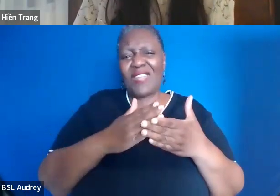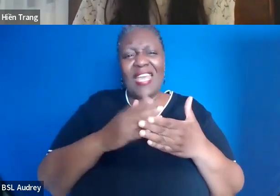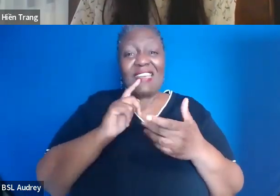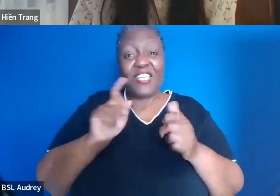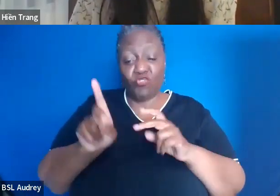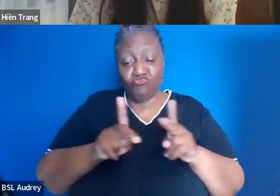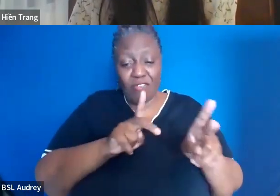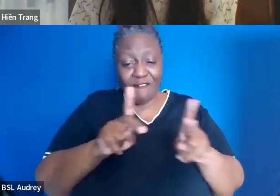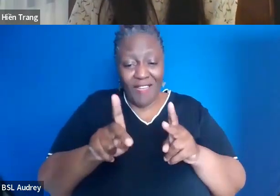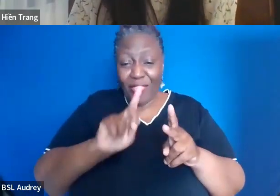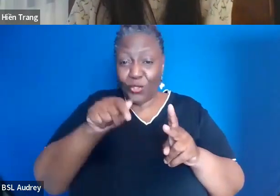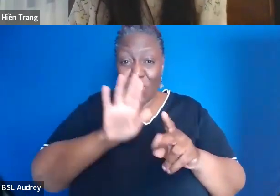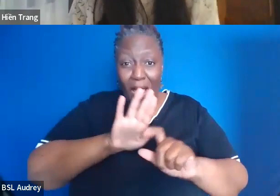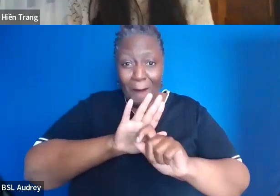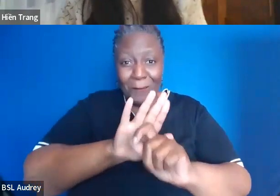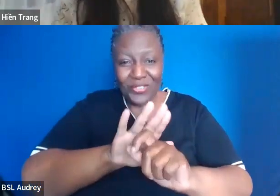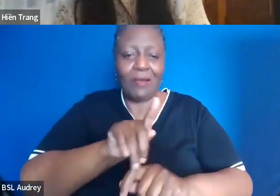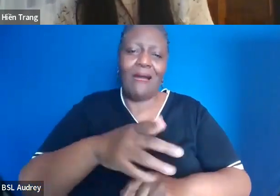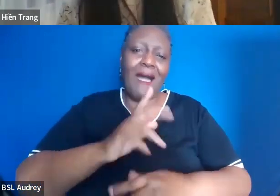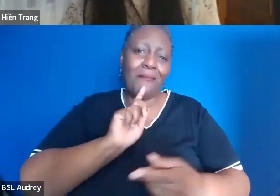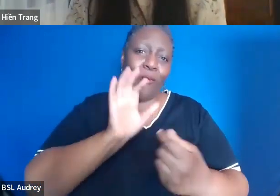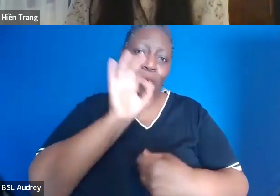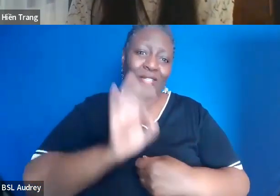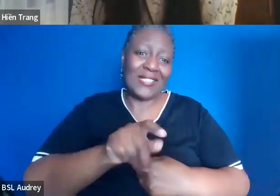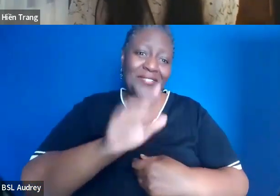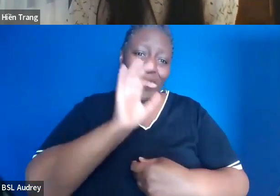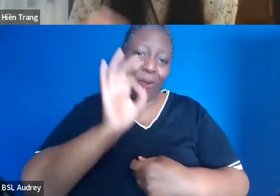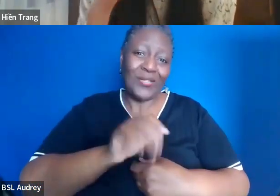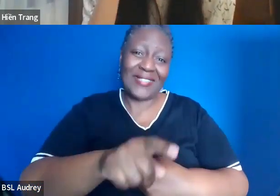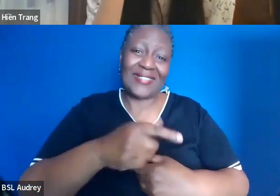you can't push it's not to quote you again I'm basically just quoting you you both endlessly